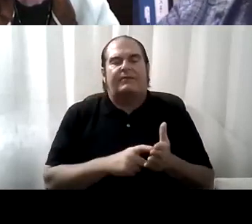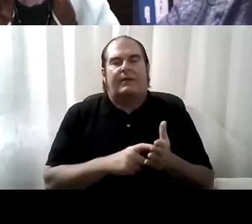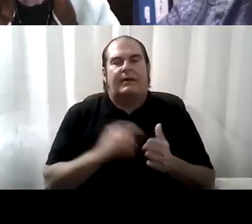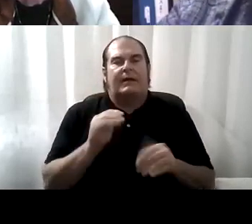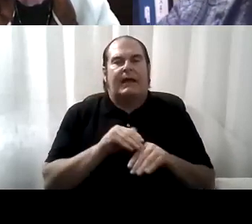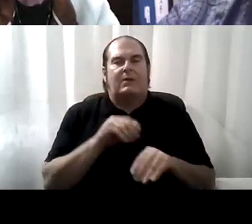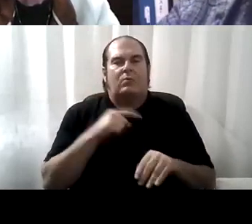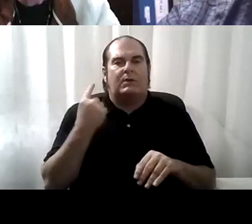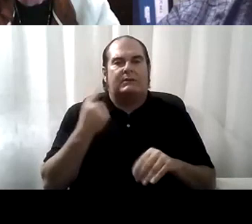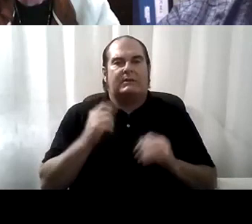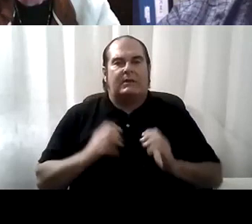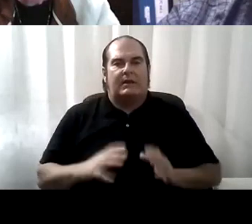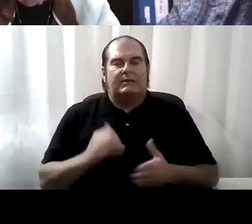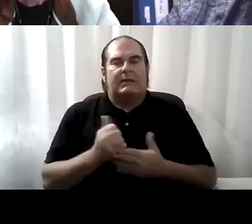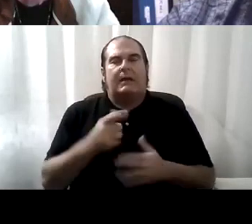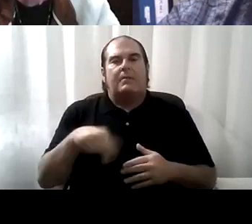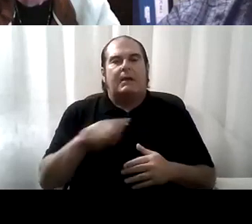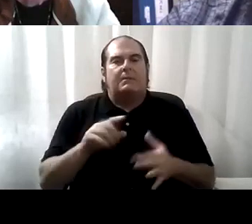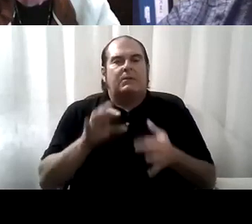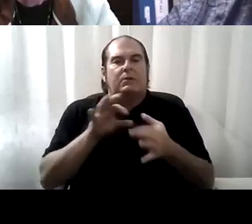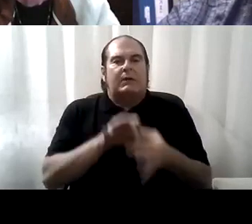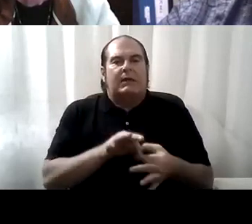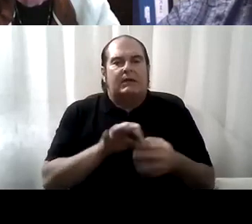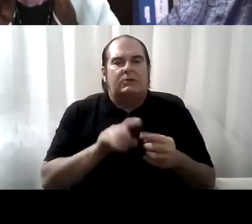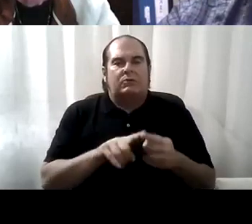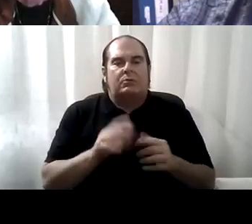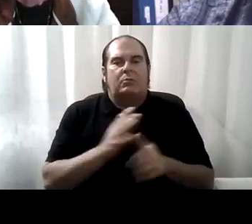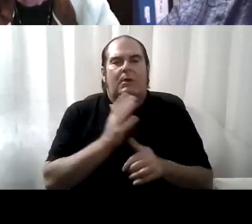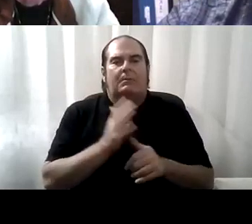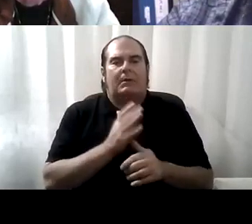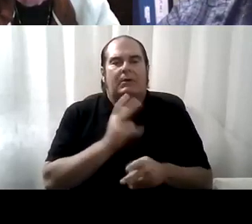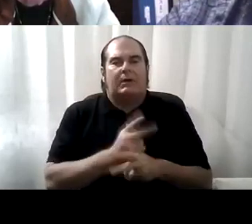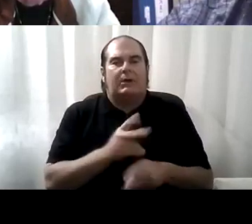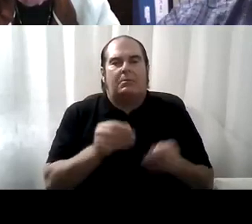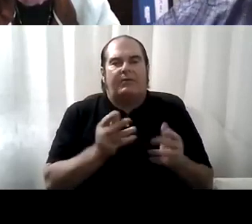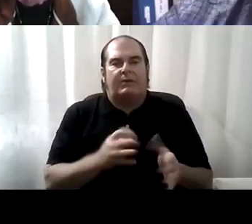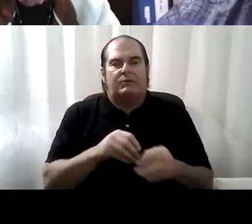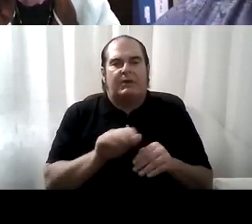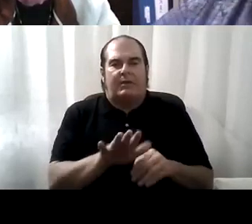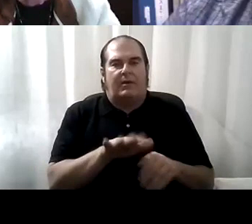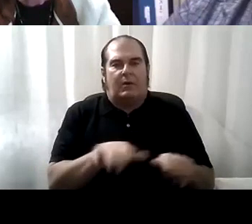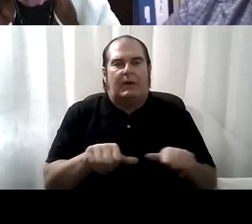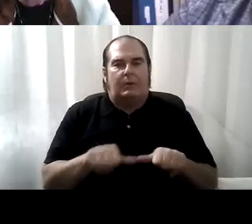and help them to connect to primary caregivers in their area. That's great.